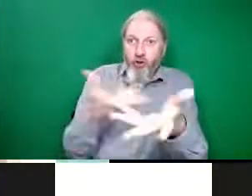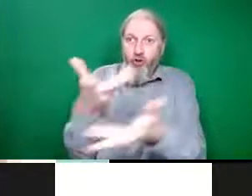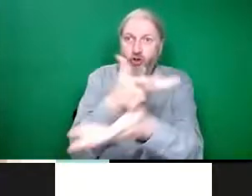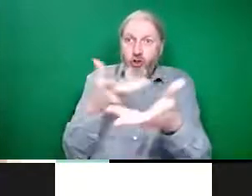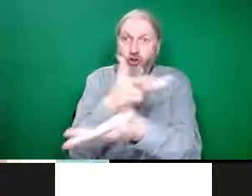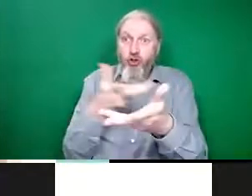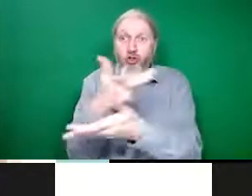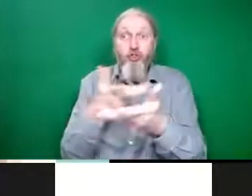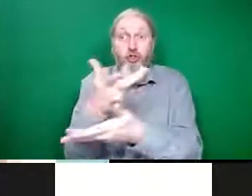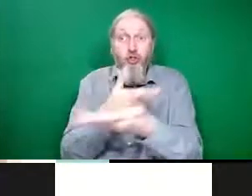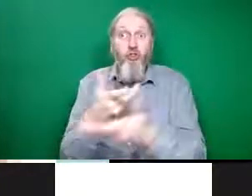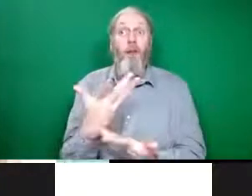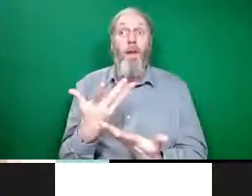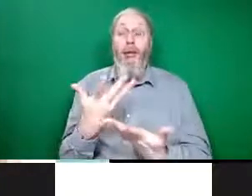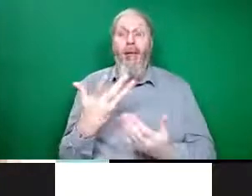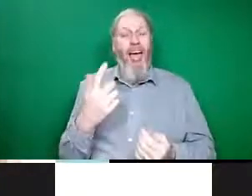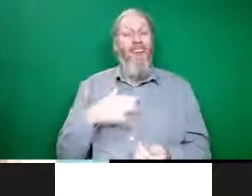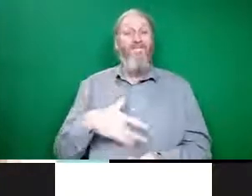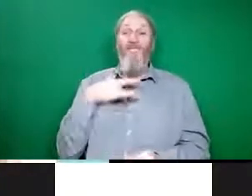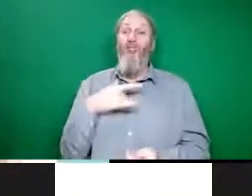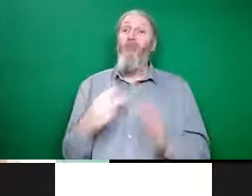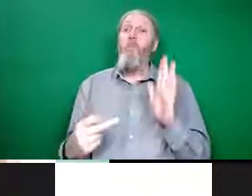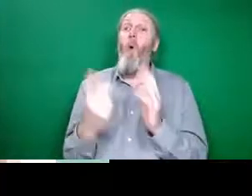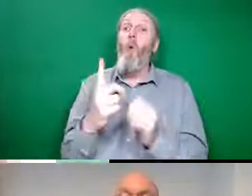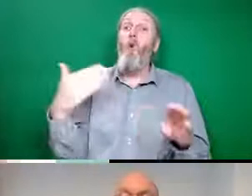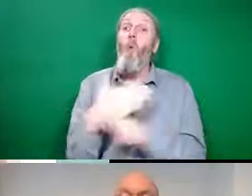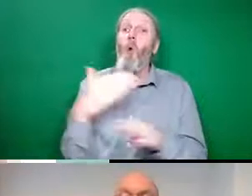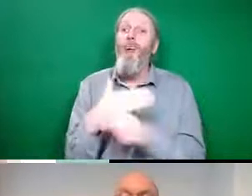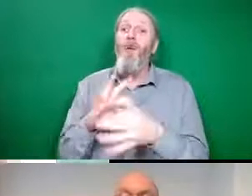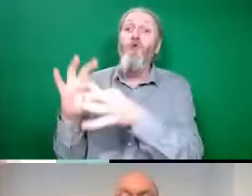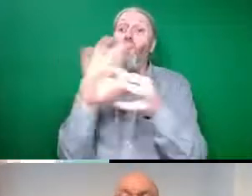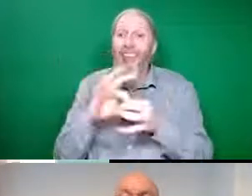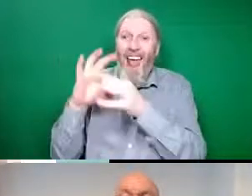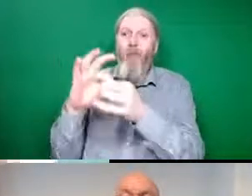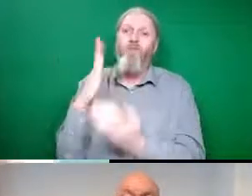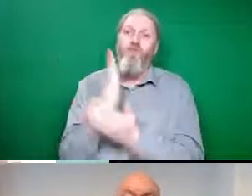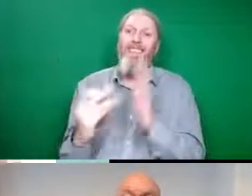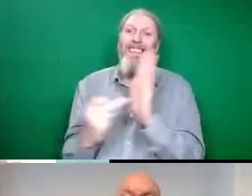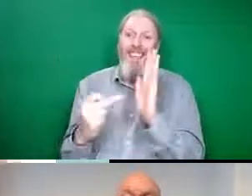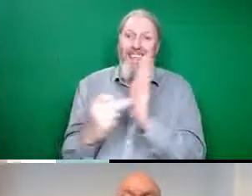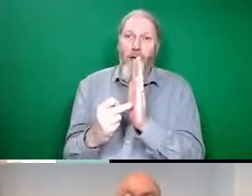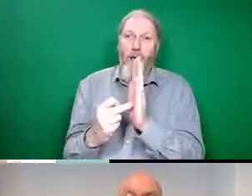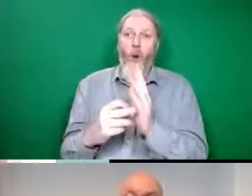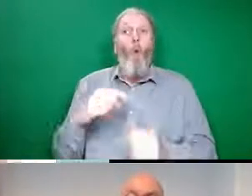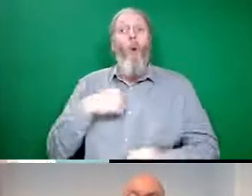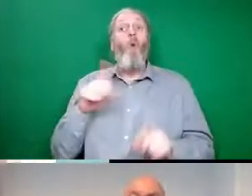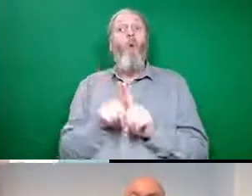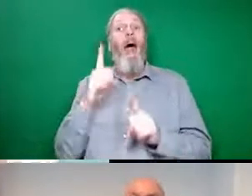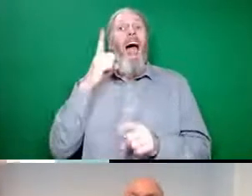culture club, we had 1,000 people through the doors, we reached over 50,000 people online. It was this work